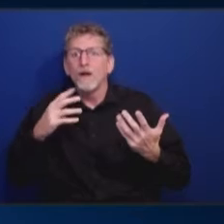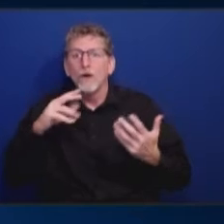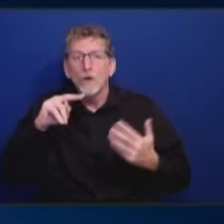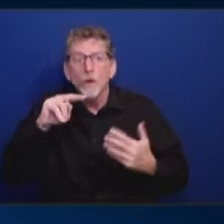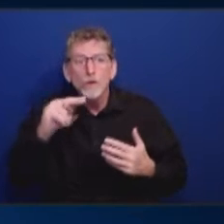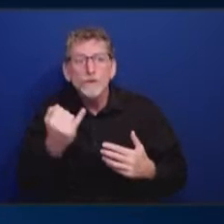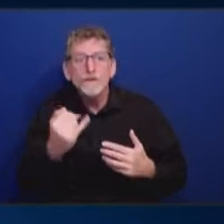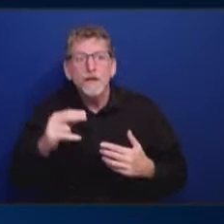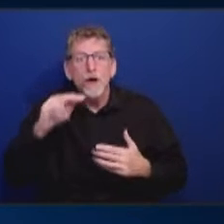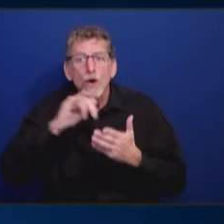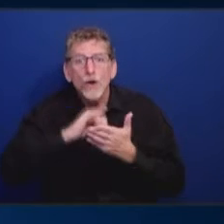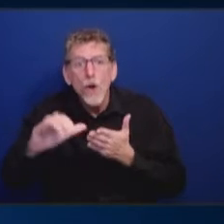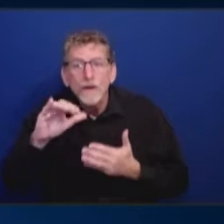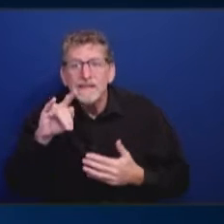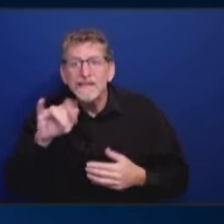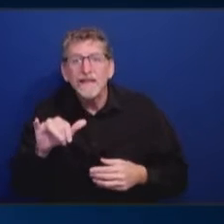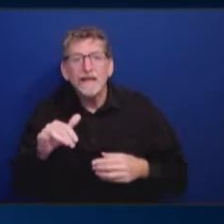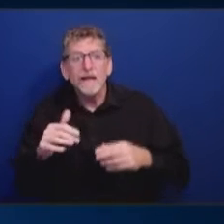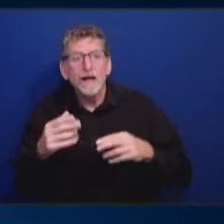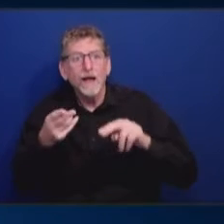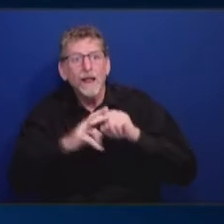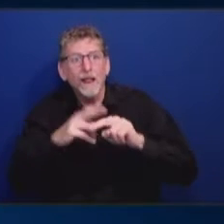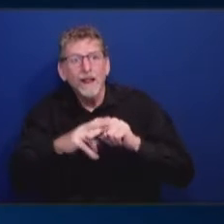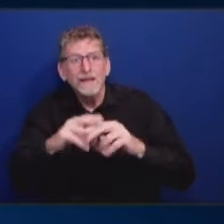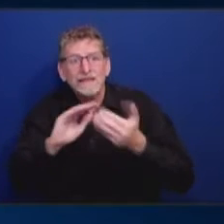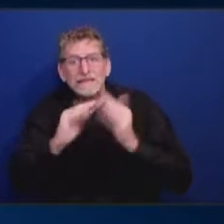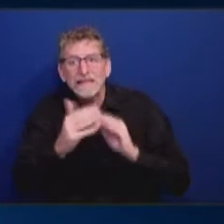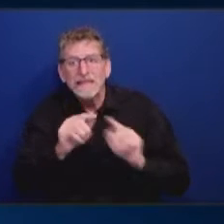And as the headline shows here, devastated communities